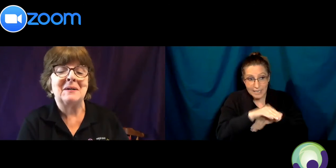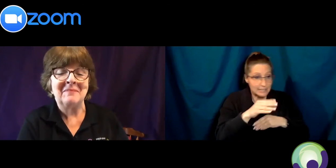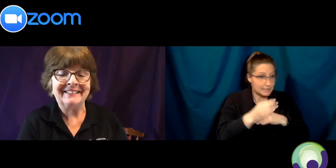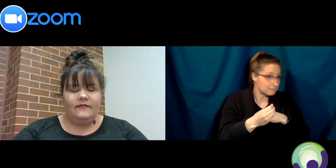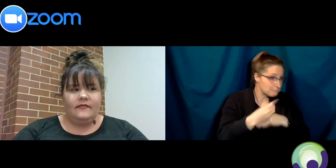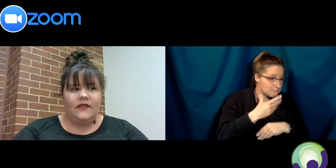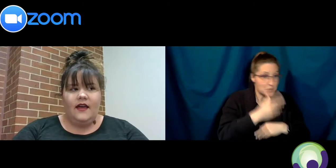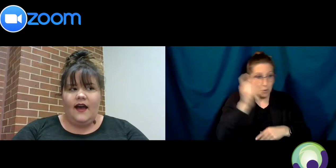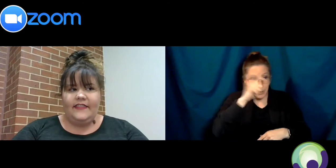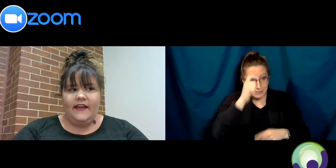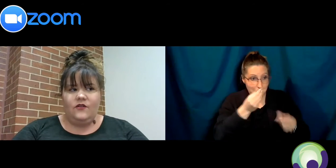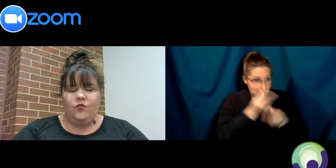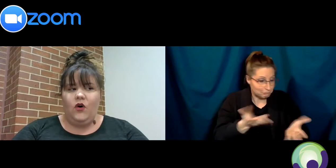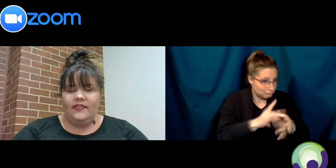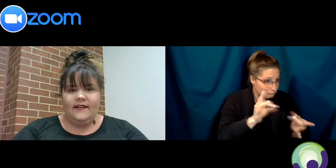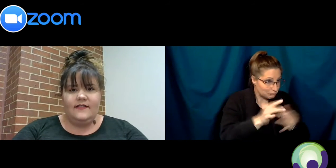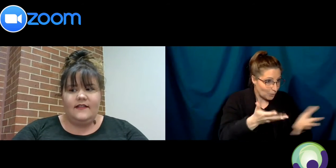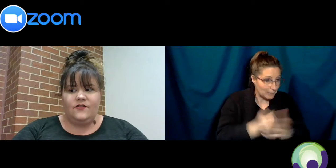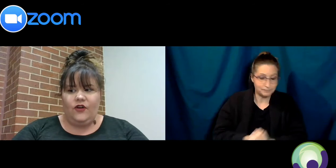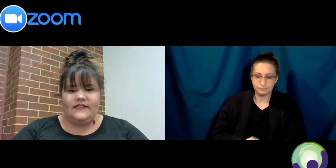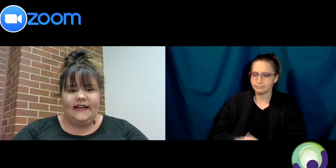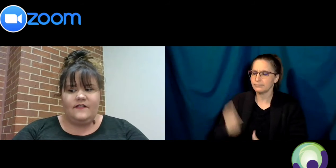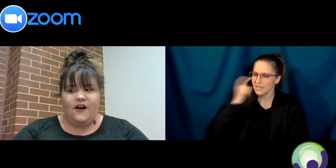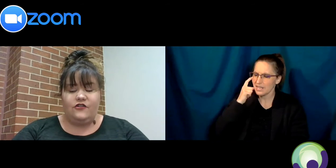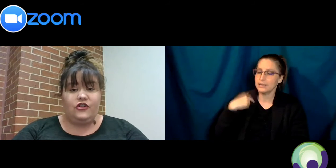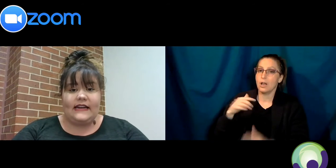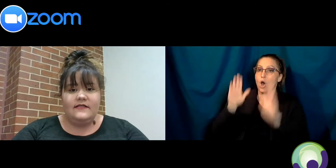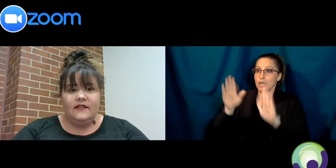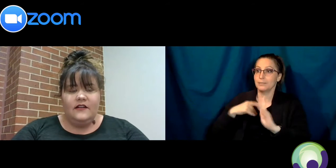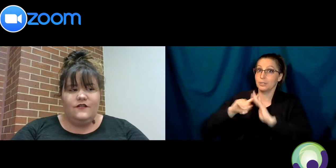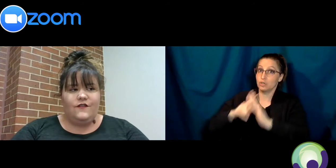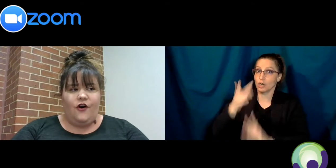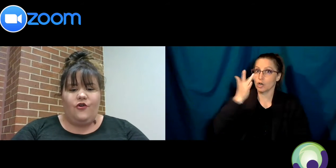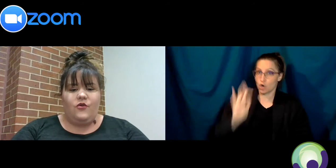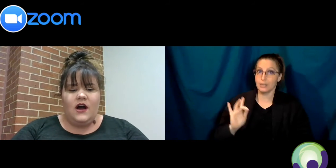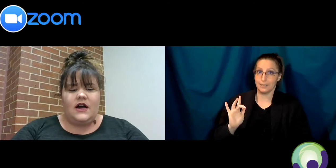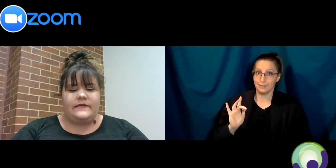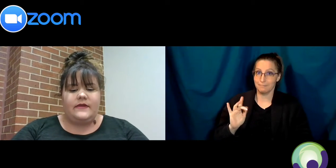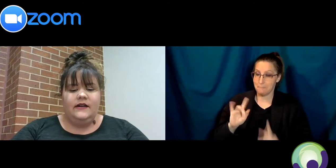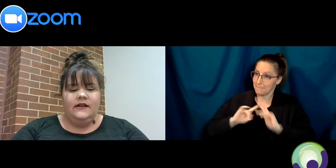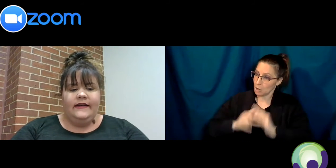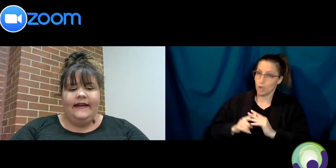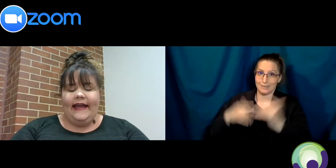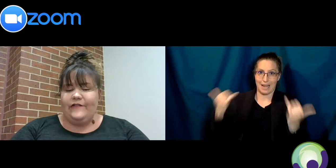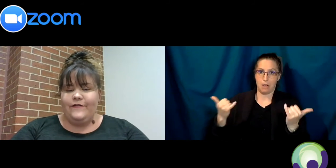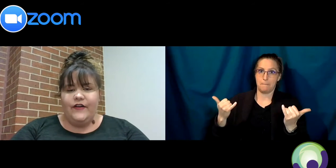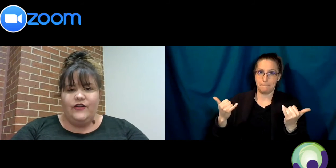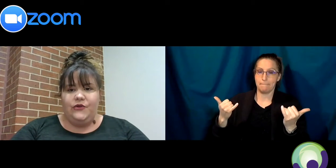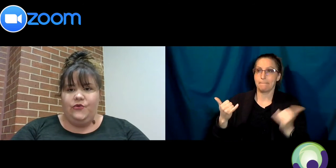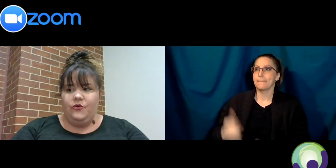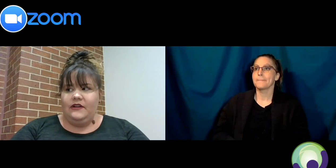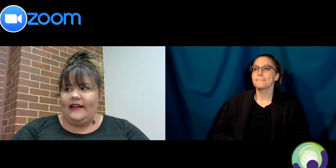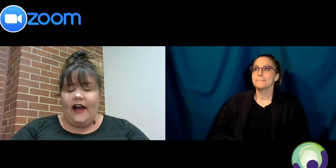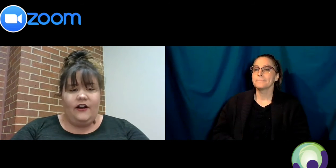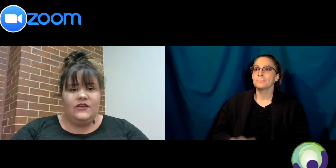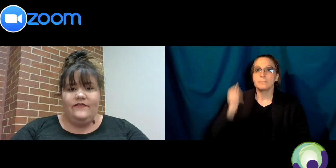Justine: I think one thing is it's great to get started early. So if you get hired, even